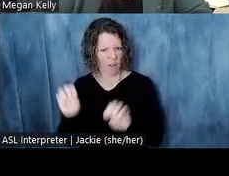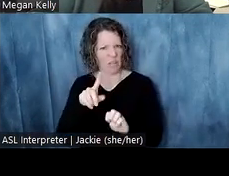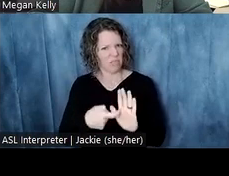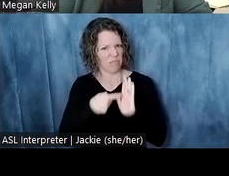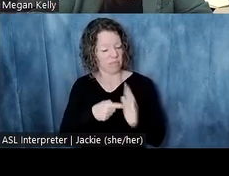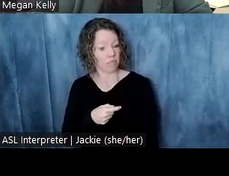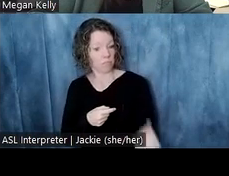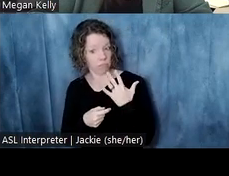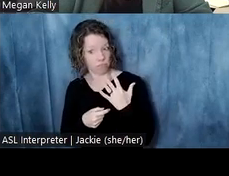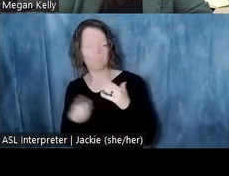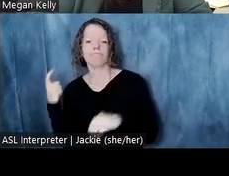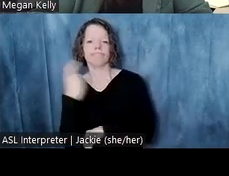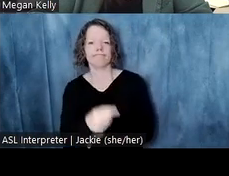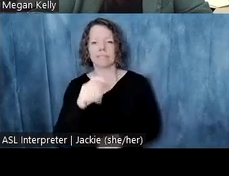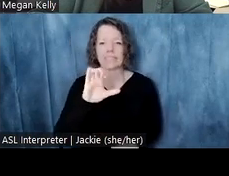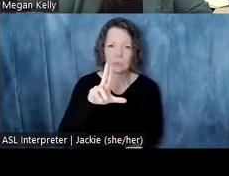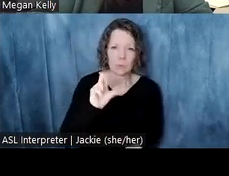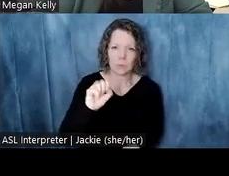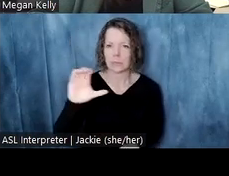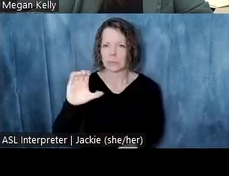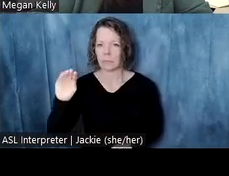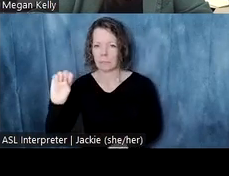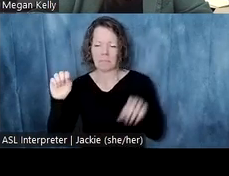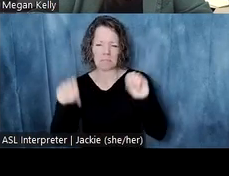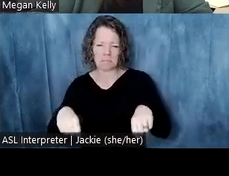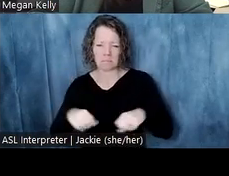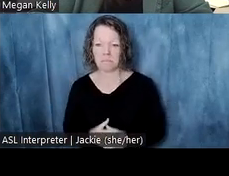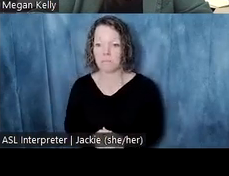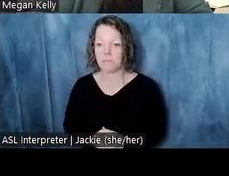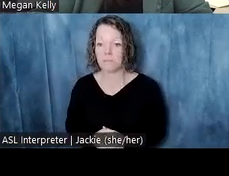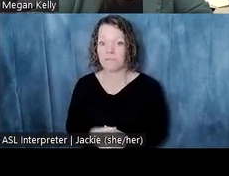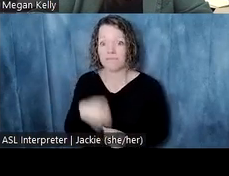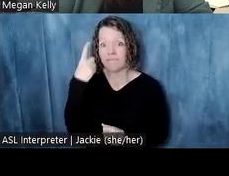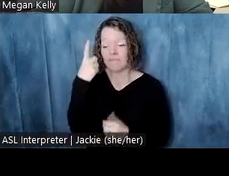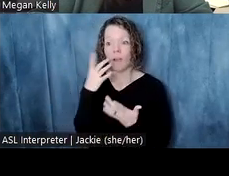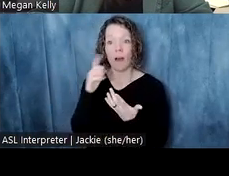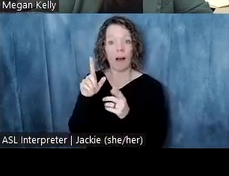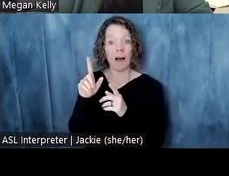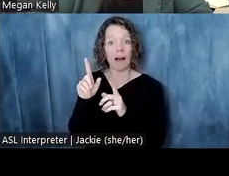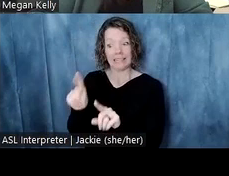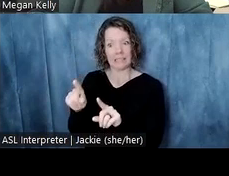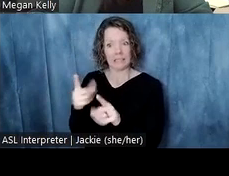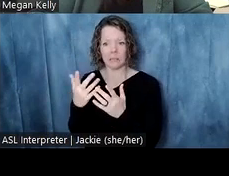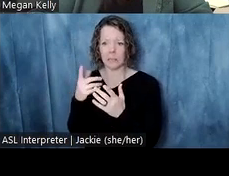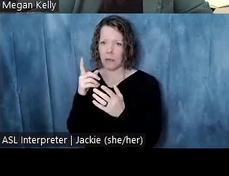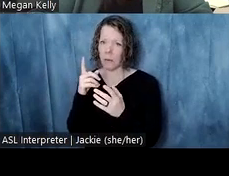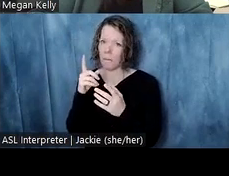since attendance requires that your name appear correctly on Zoom. We just wanted to do a quick